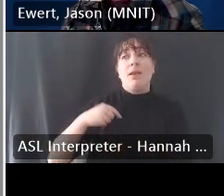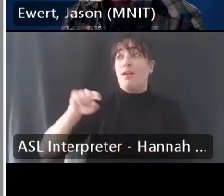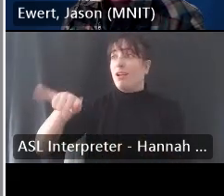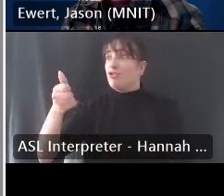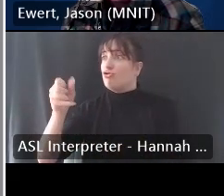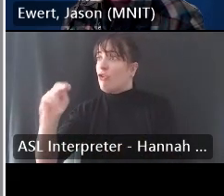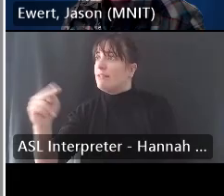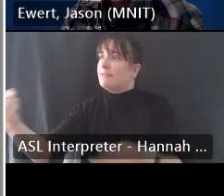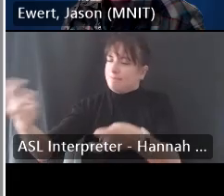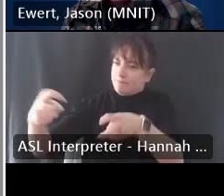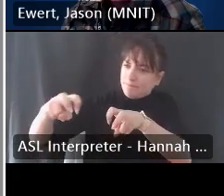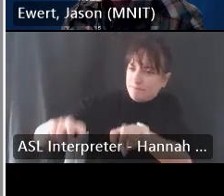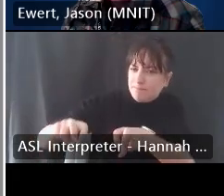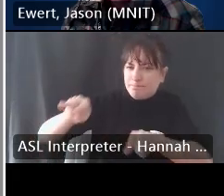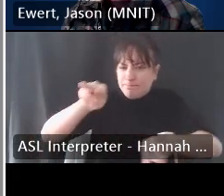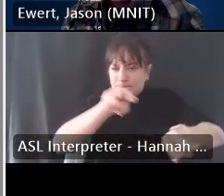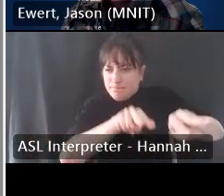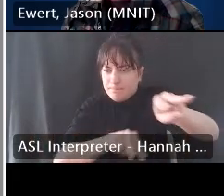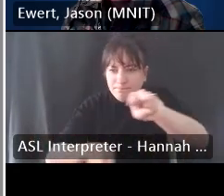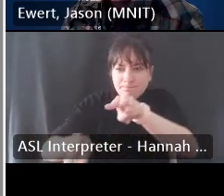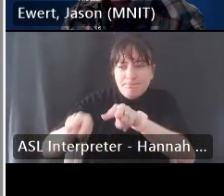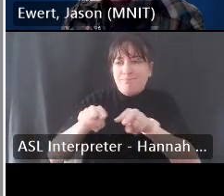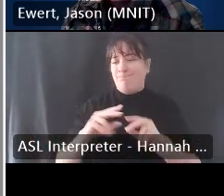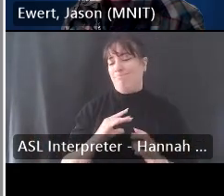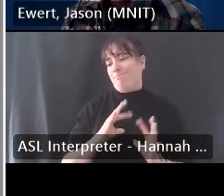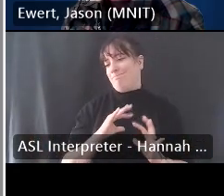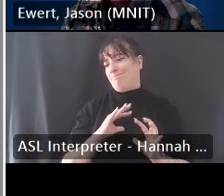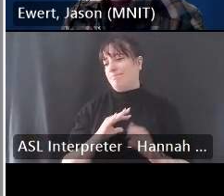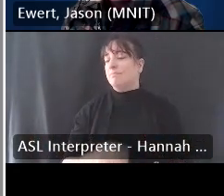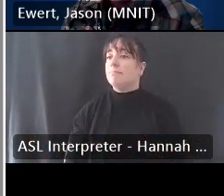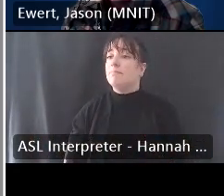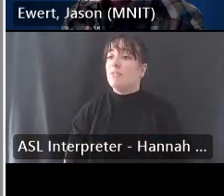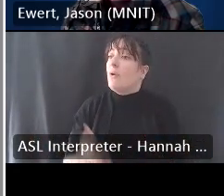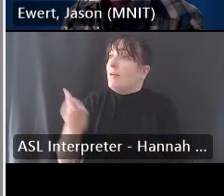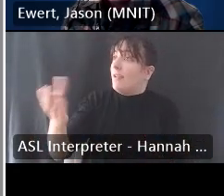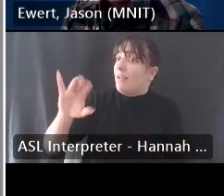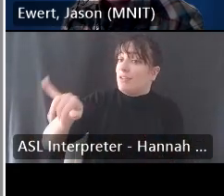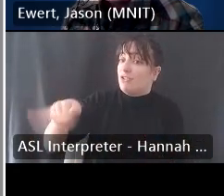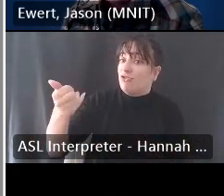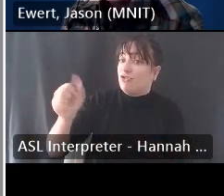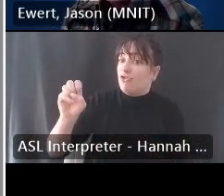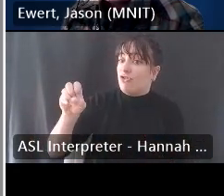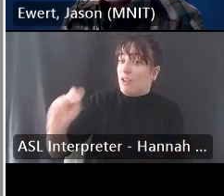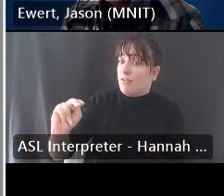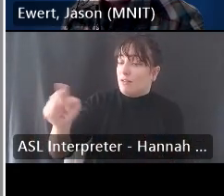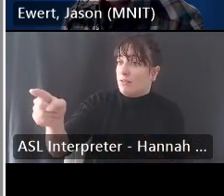So Jason, would you have another direction